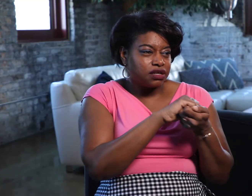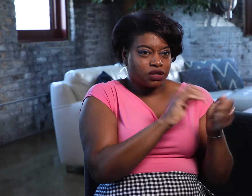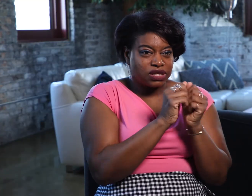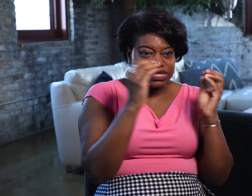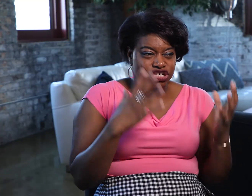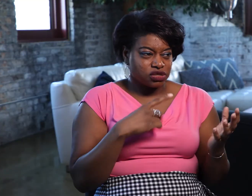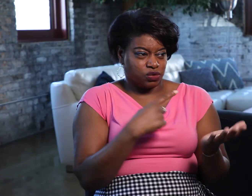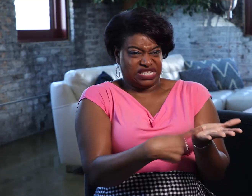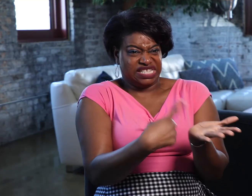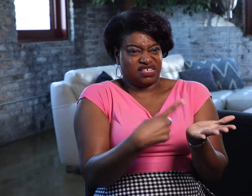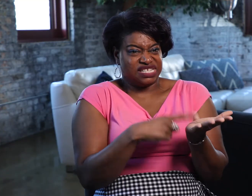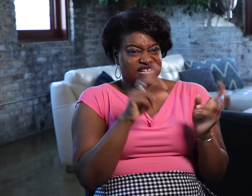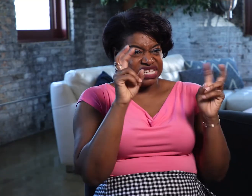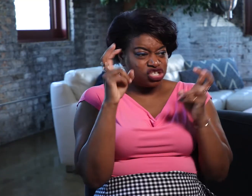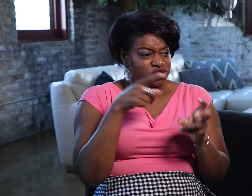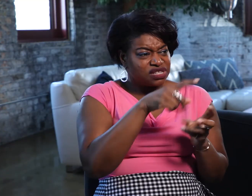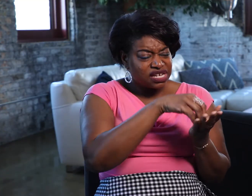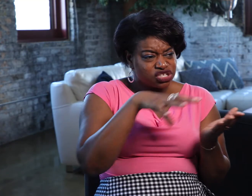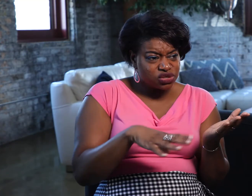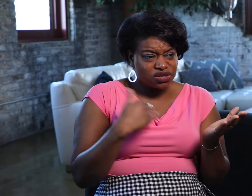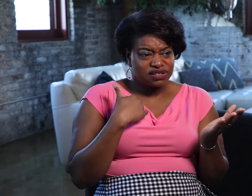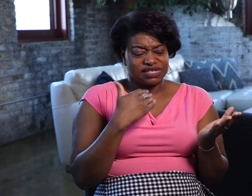a need for more. Currently, there is close collaboration